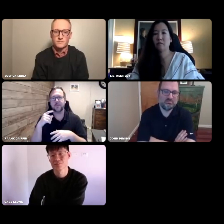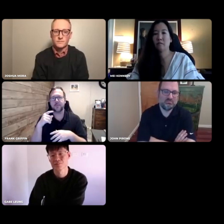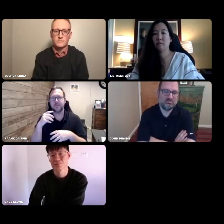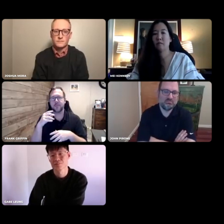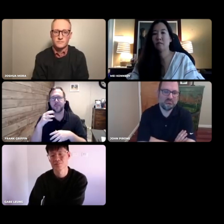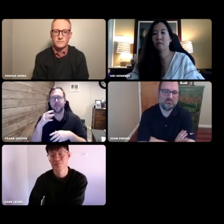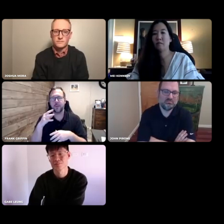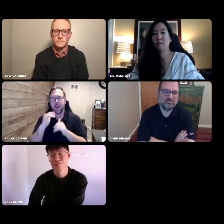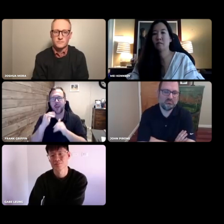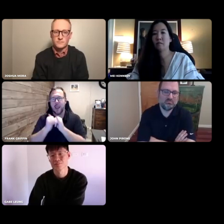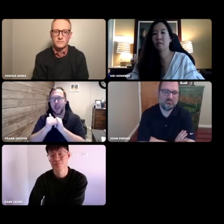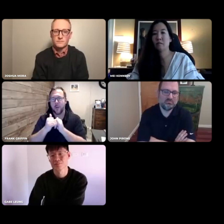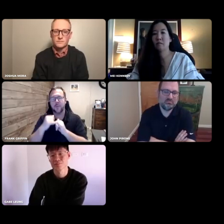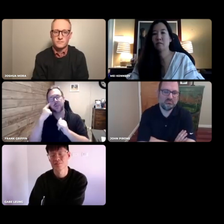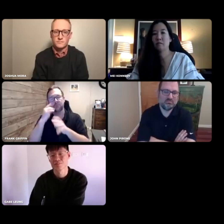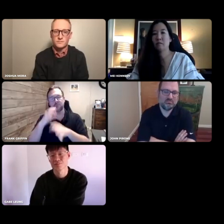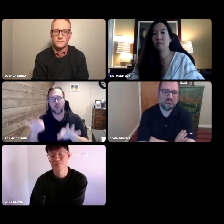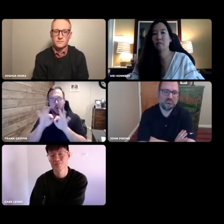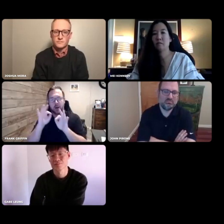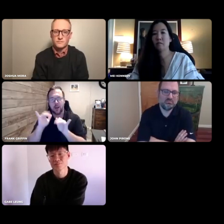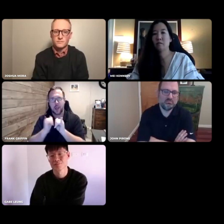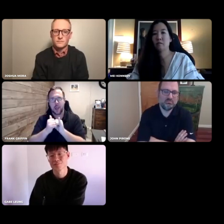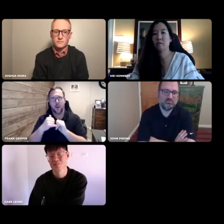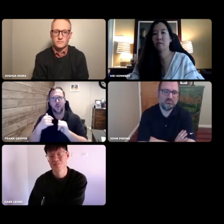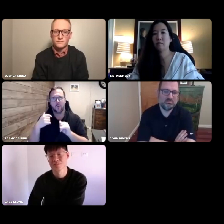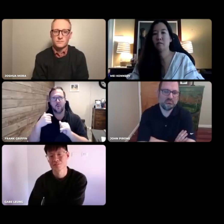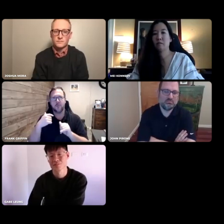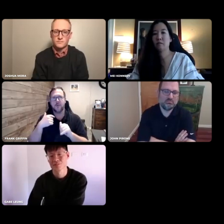That's how you have to think about it.